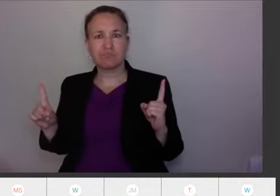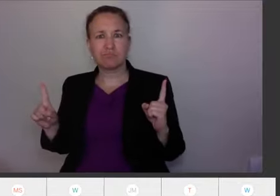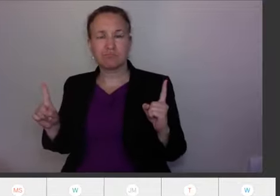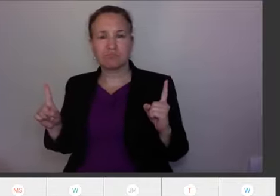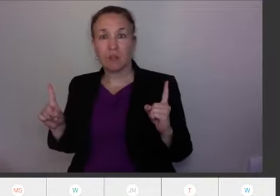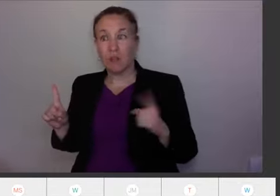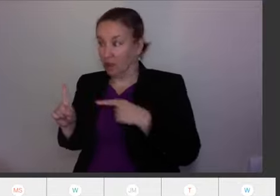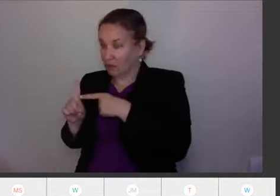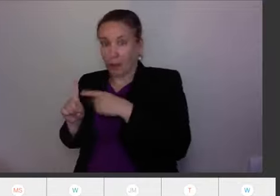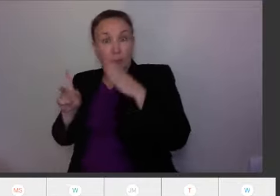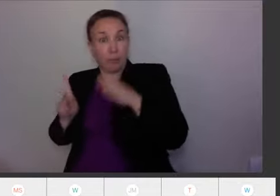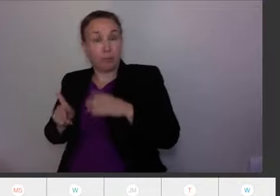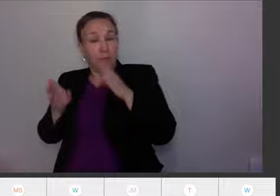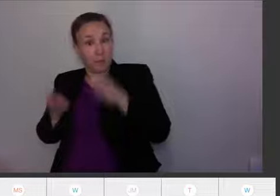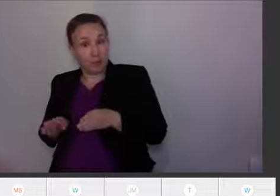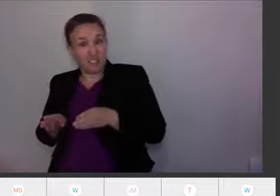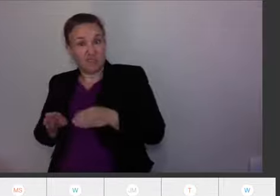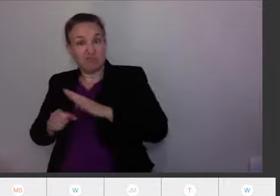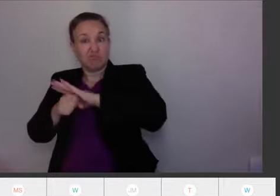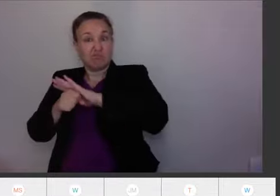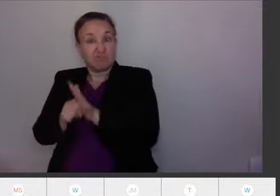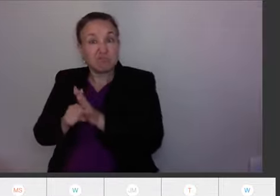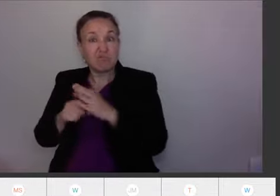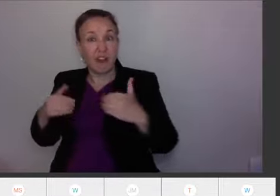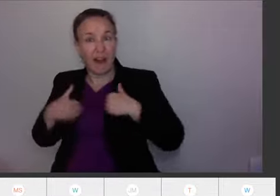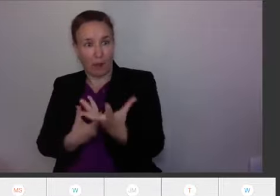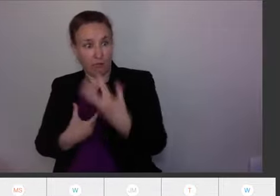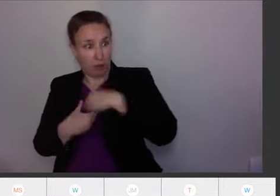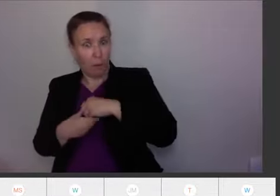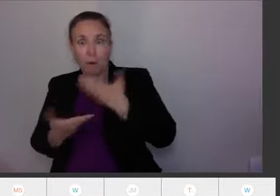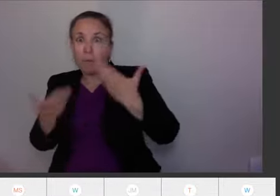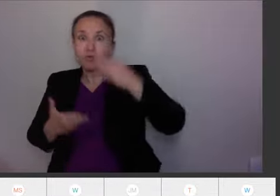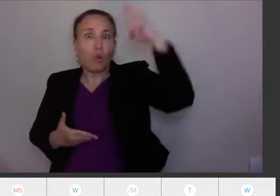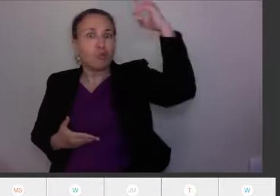because they do not have symptoms yet when people are crowding together